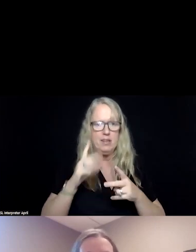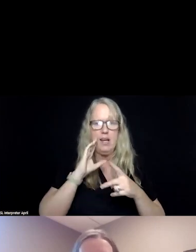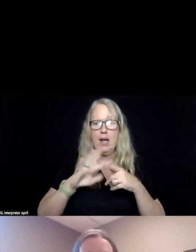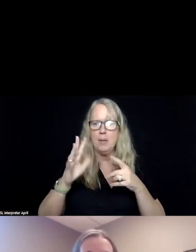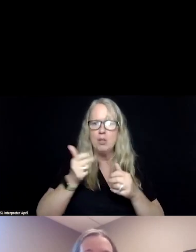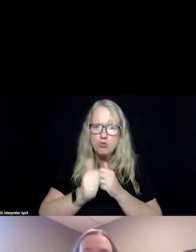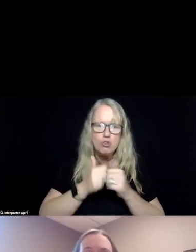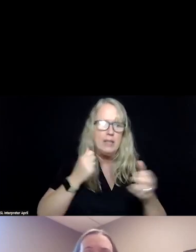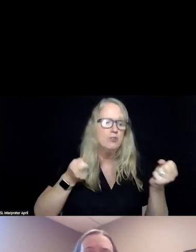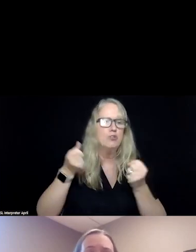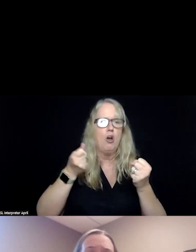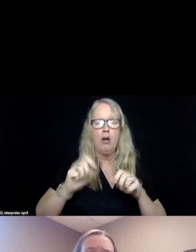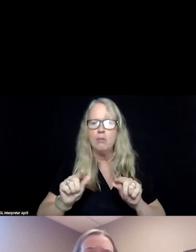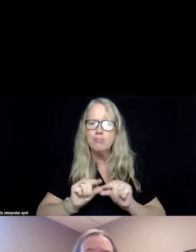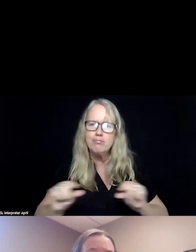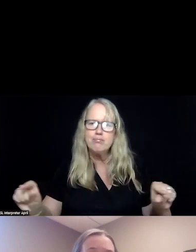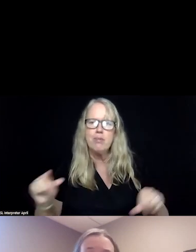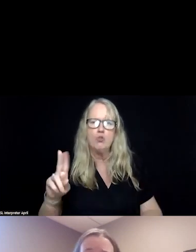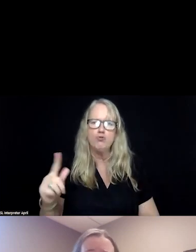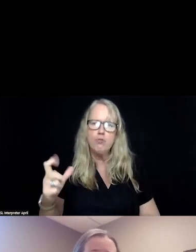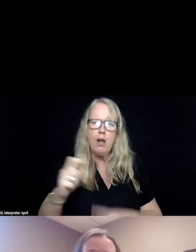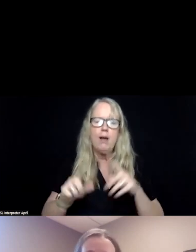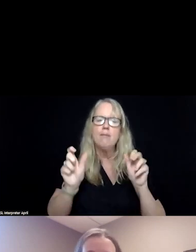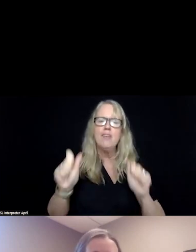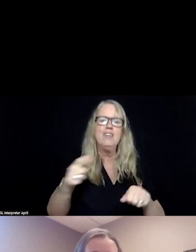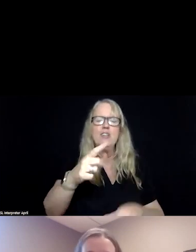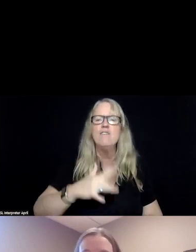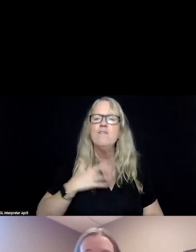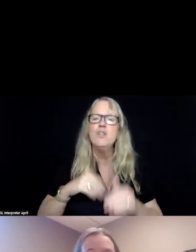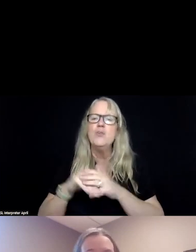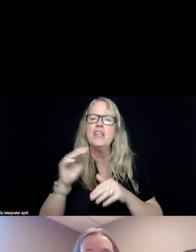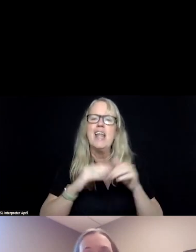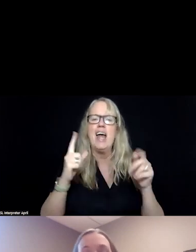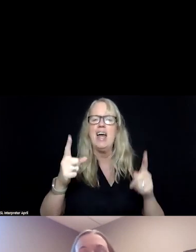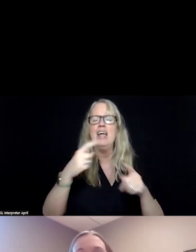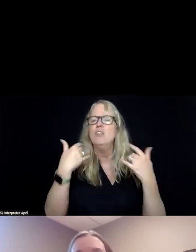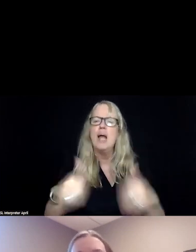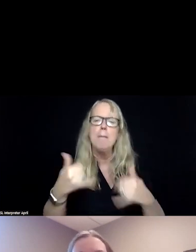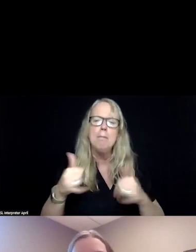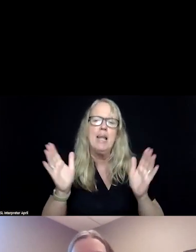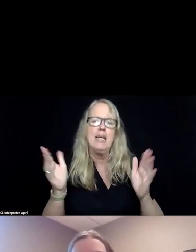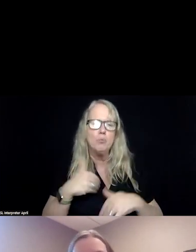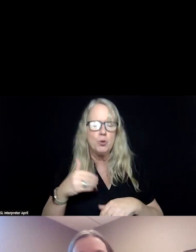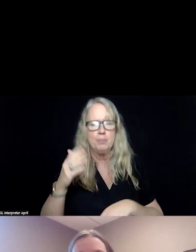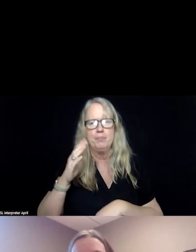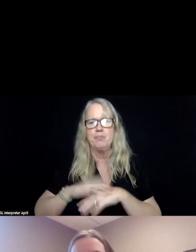RUGS ON THE FLOOR. A SPACE FOR THEM TO LOUNG THAT FEELS LIKE A BO NUS ROOM OR PLAY ROOM. THE RIGHT SIDE IS THE